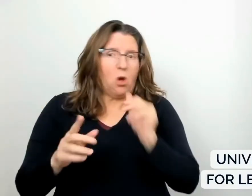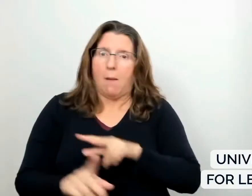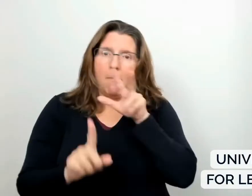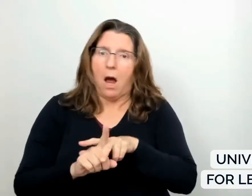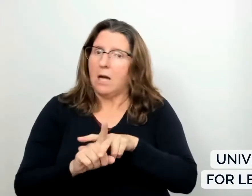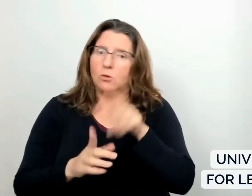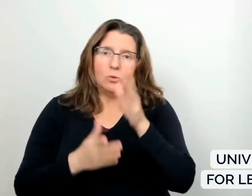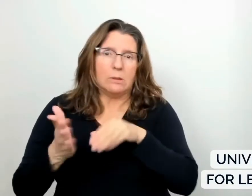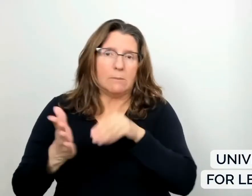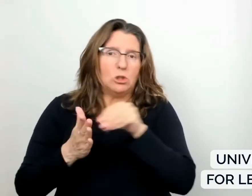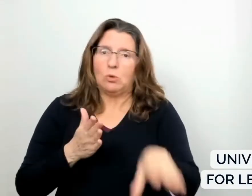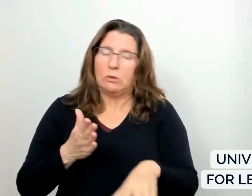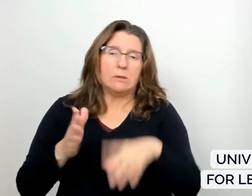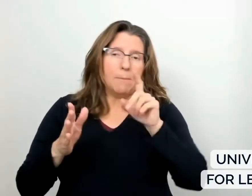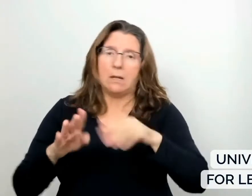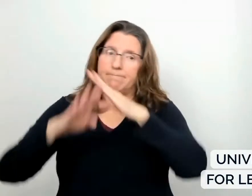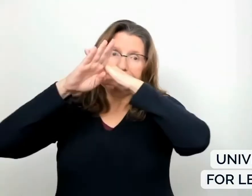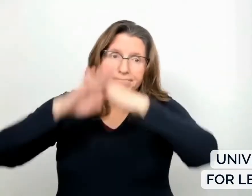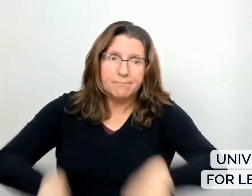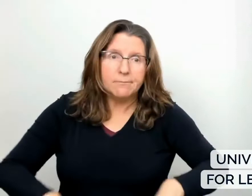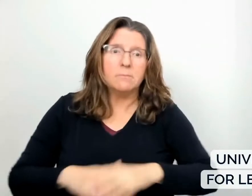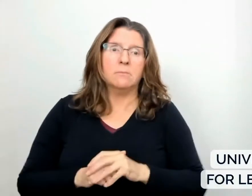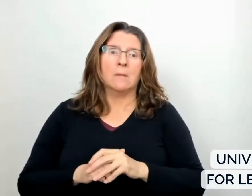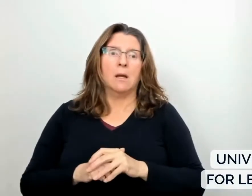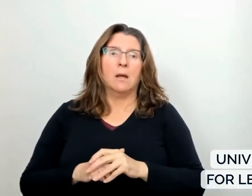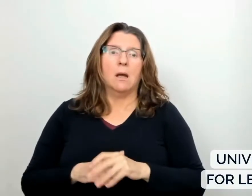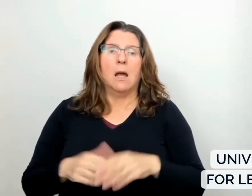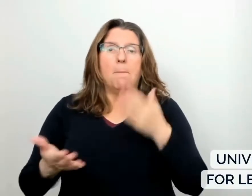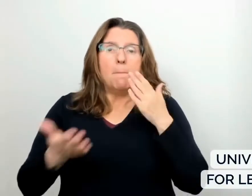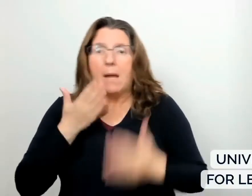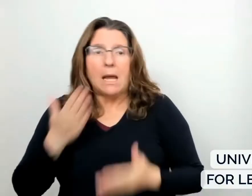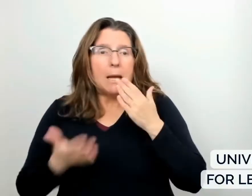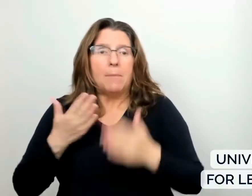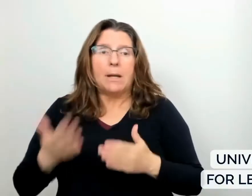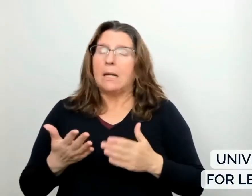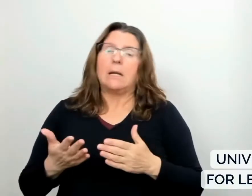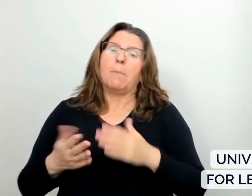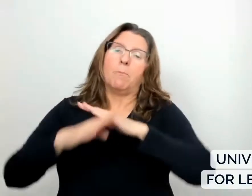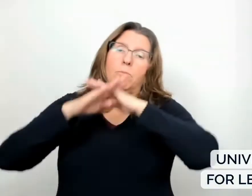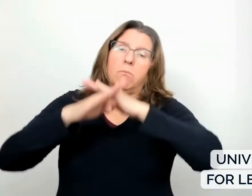Some goals may not be applicable to a student and are otherwise a barrier that you may have to overcome.